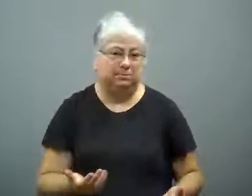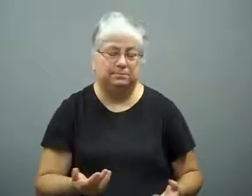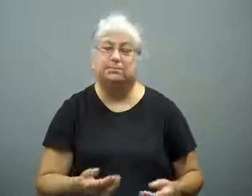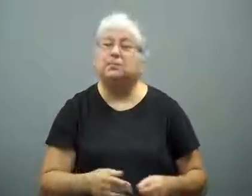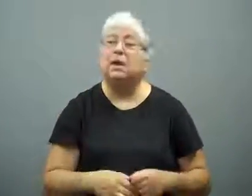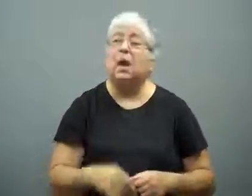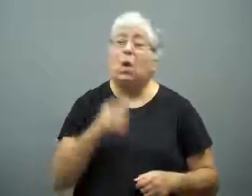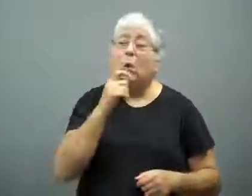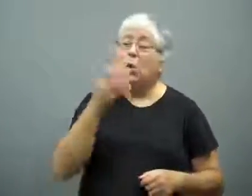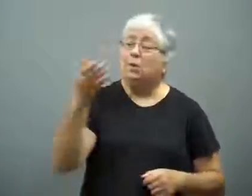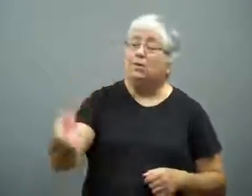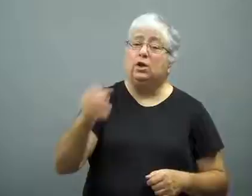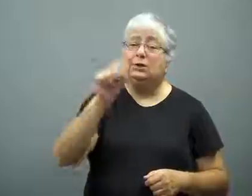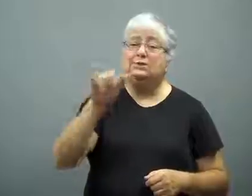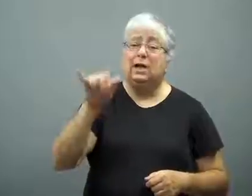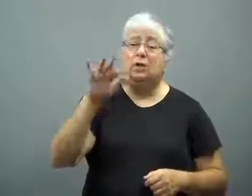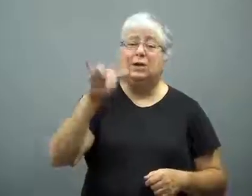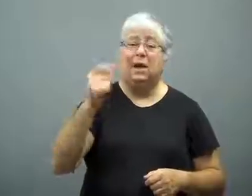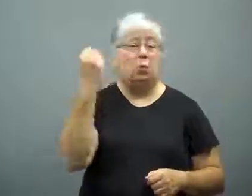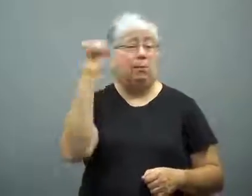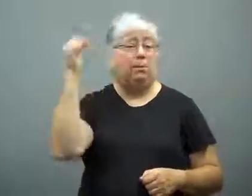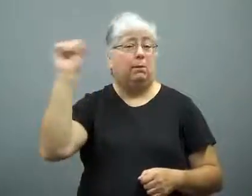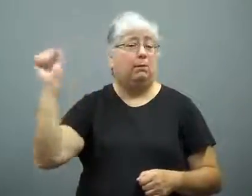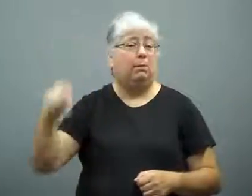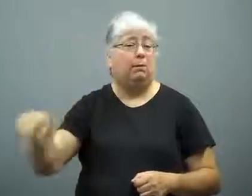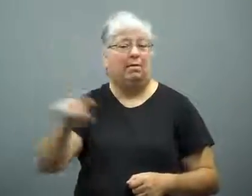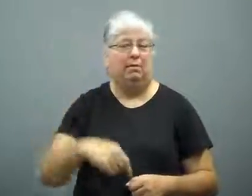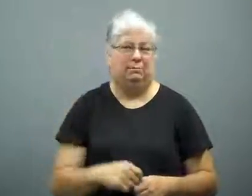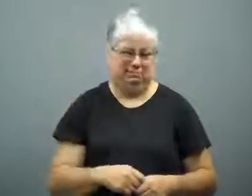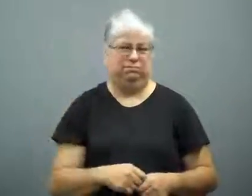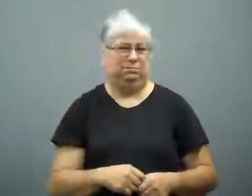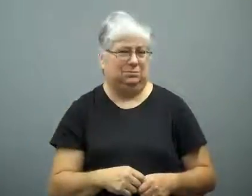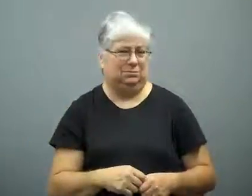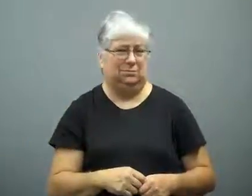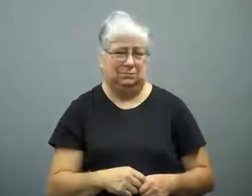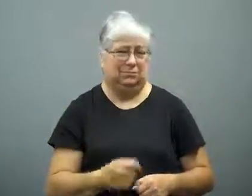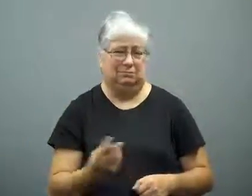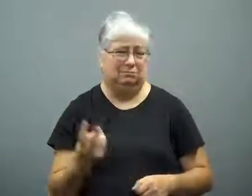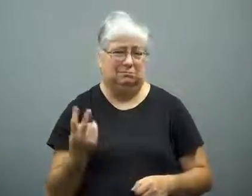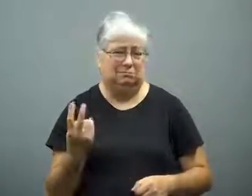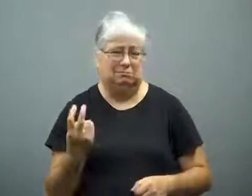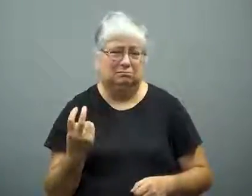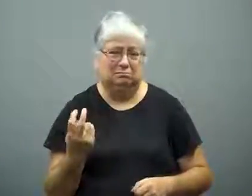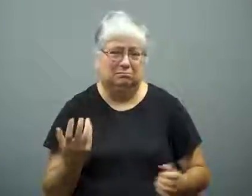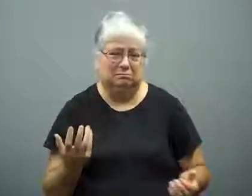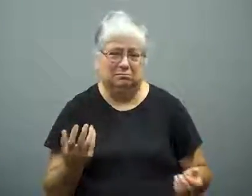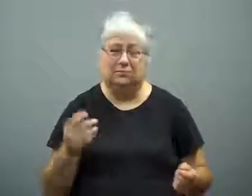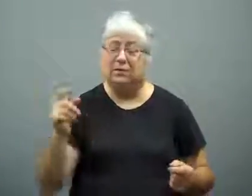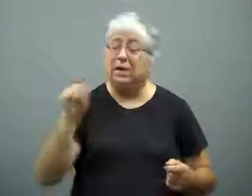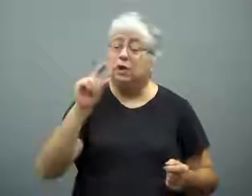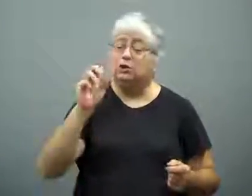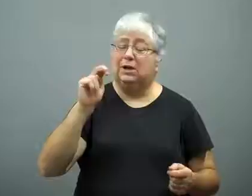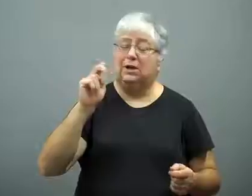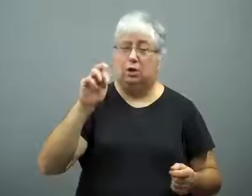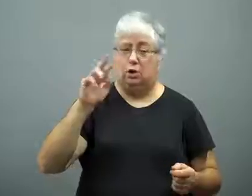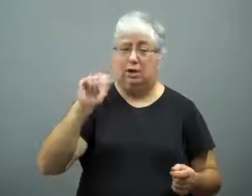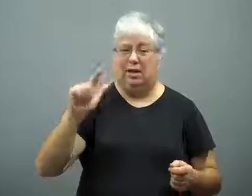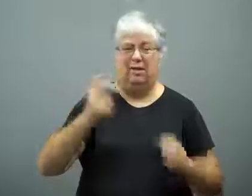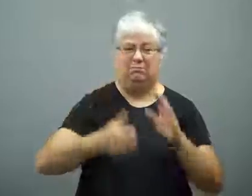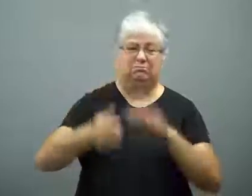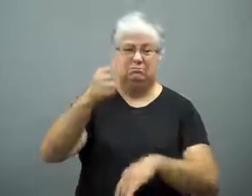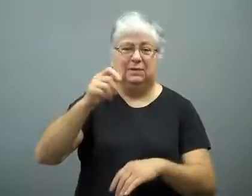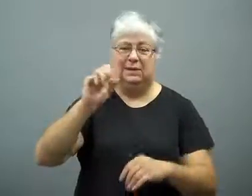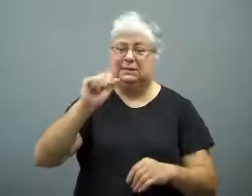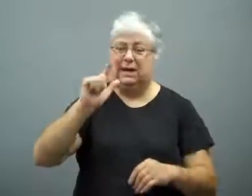Syrian rebels were skeptical.